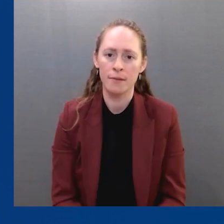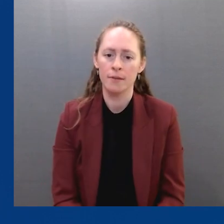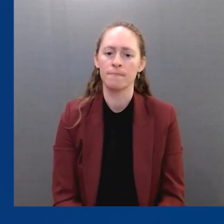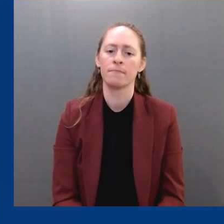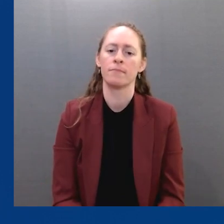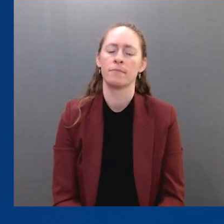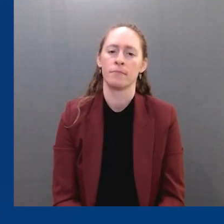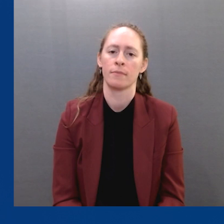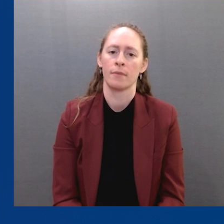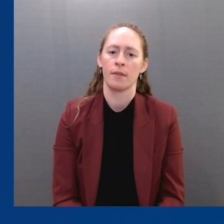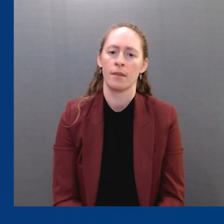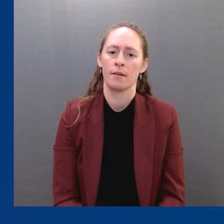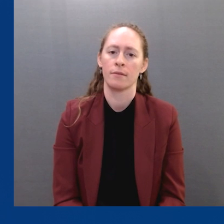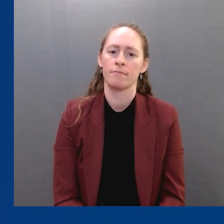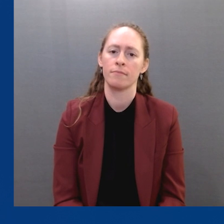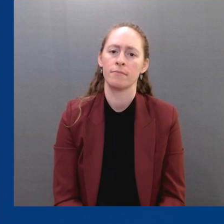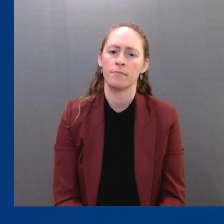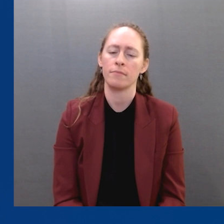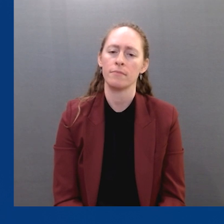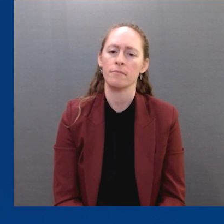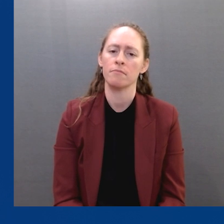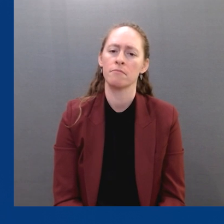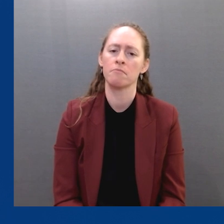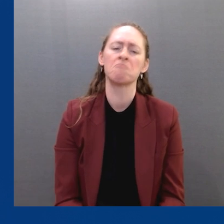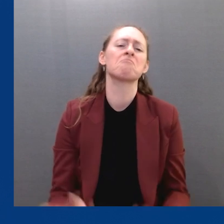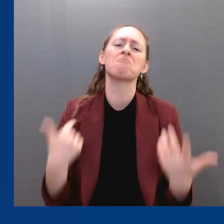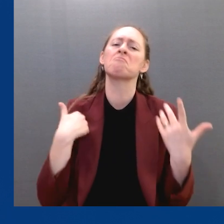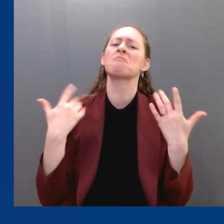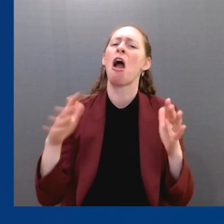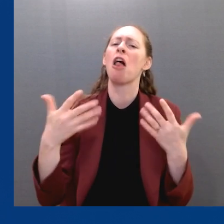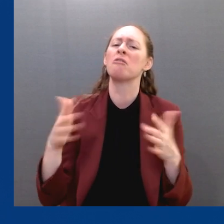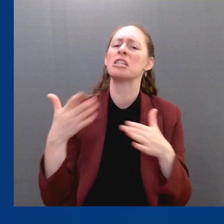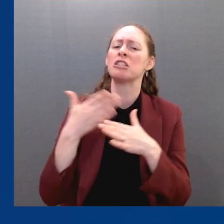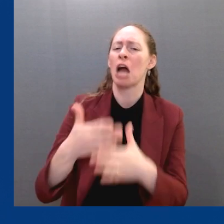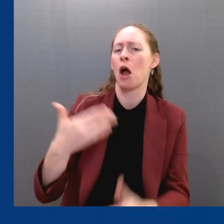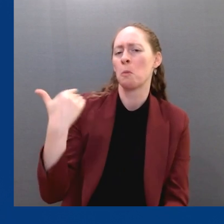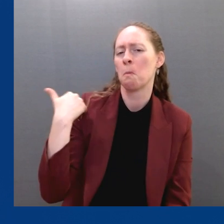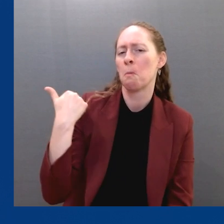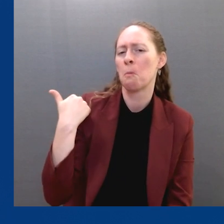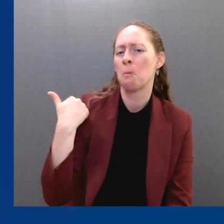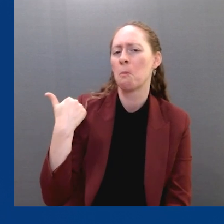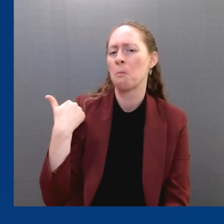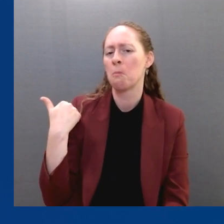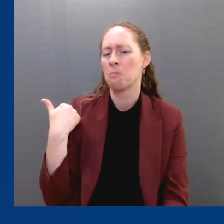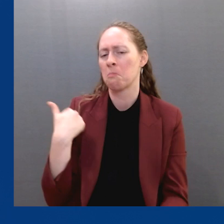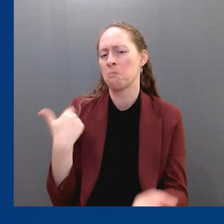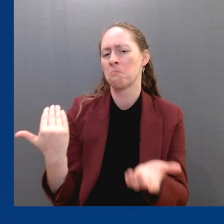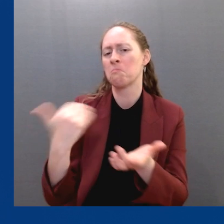it's very, very clear, as I mentioned in my brief presentation, that immunity wanes,